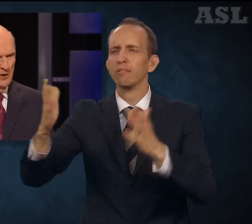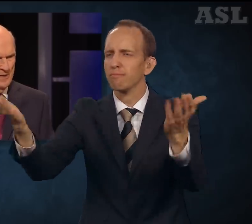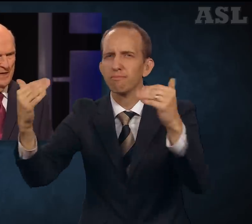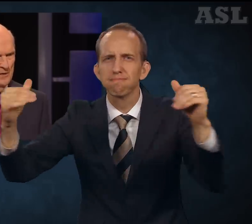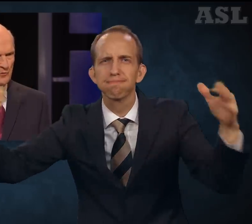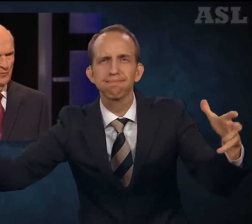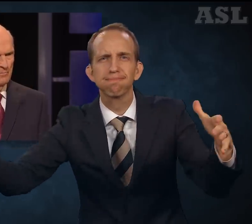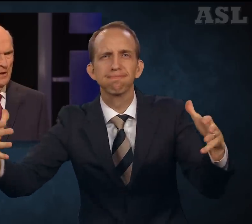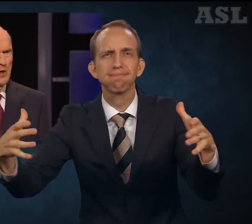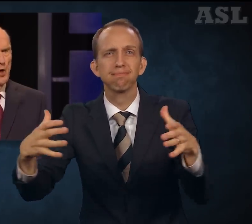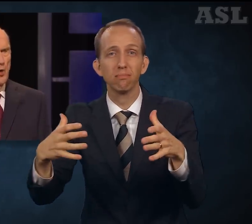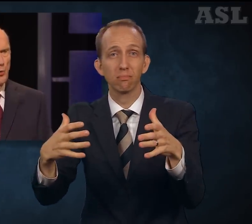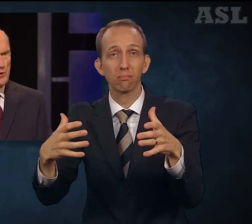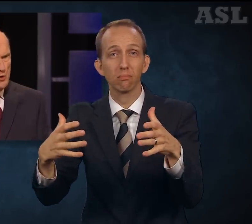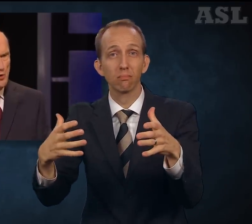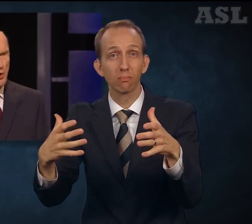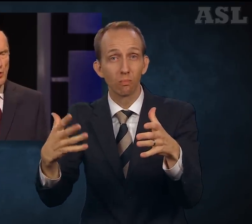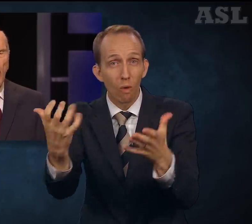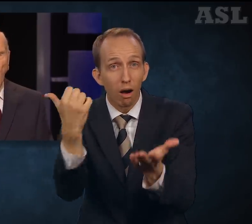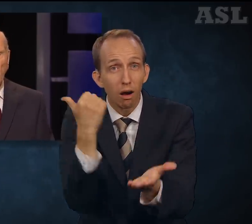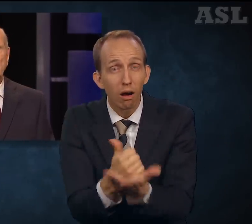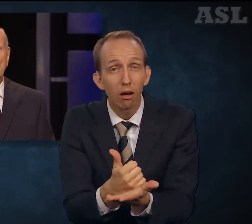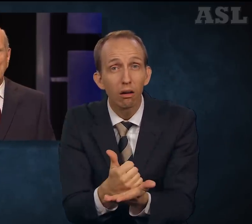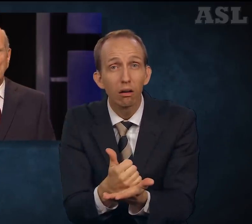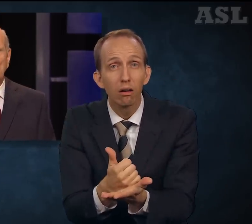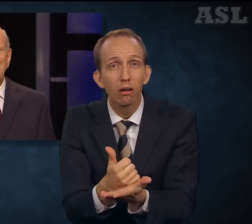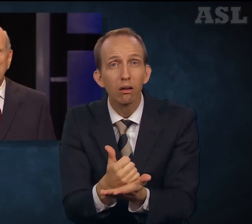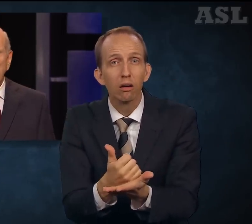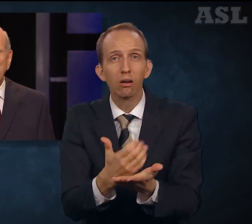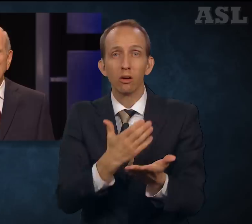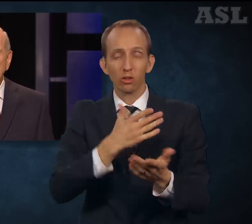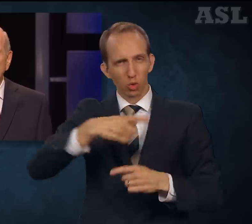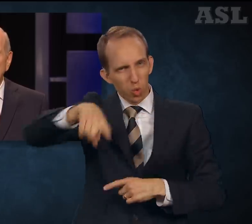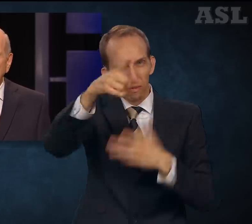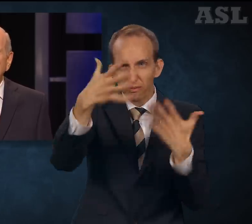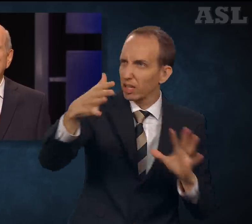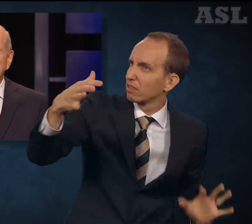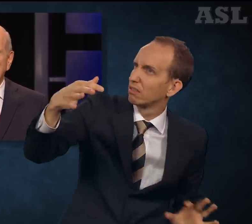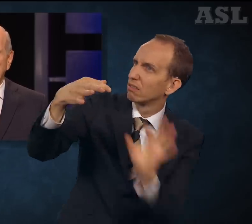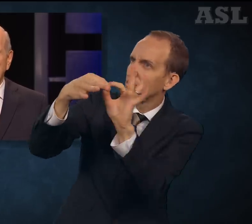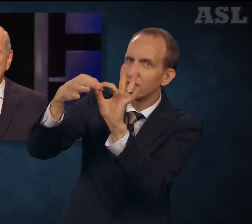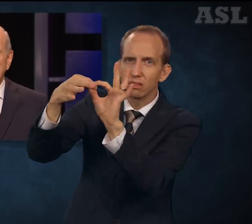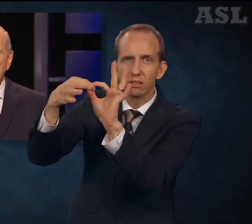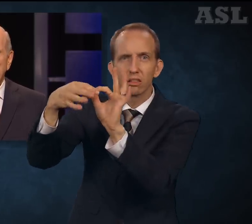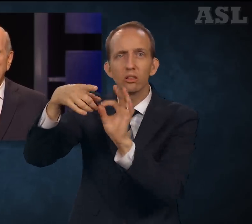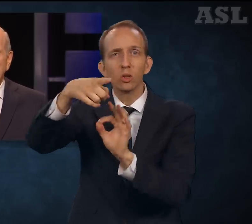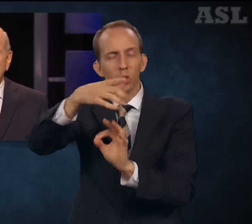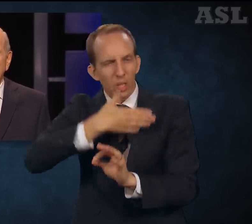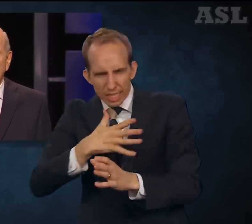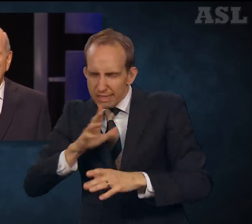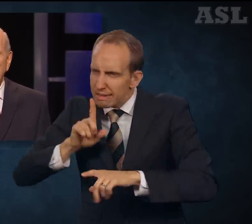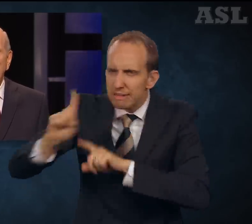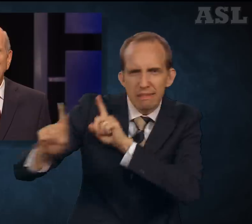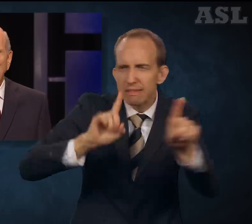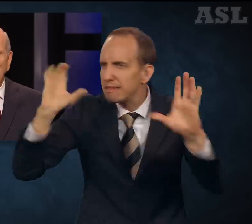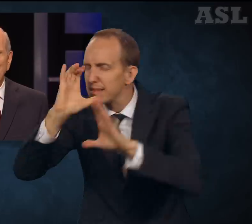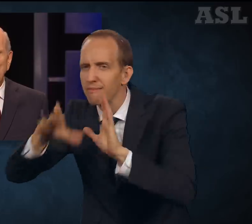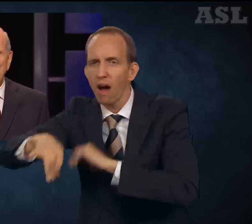LATTER DAYS?